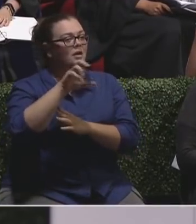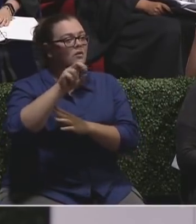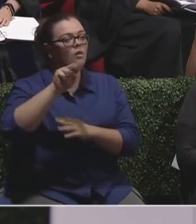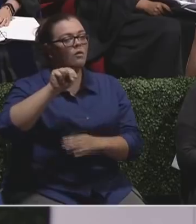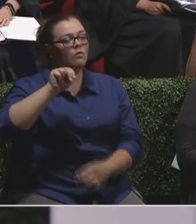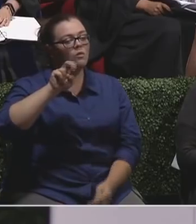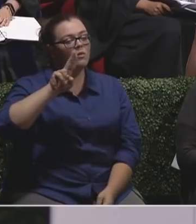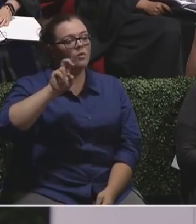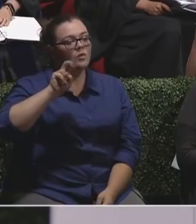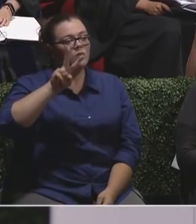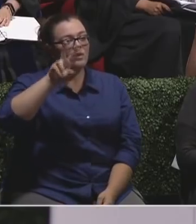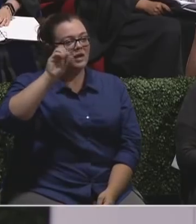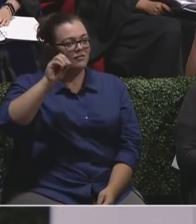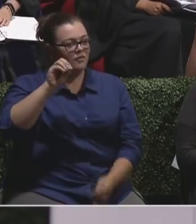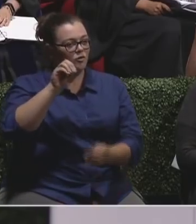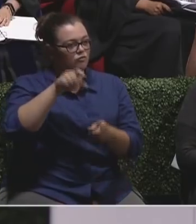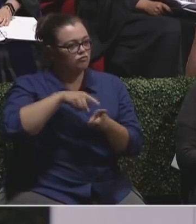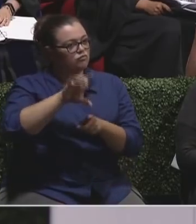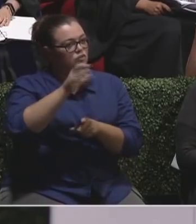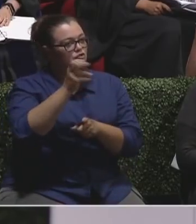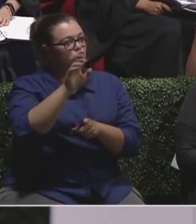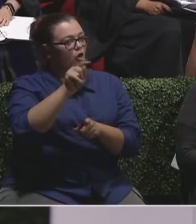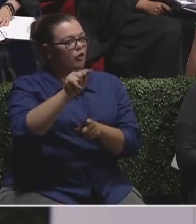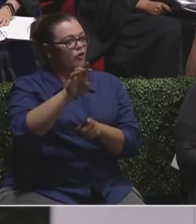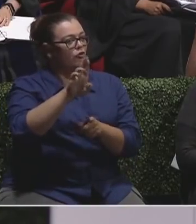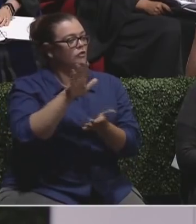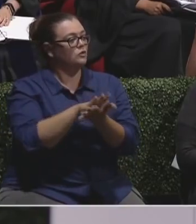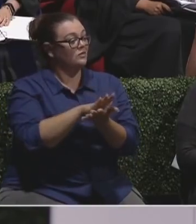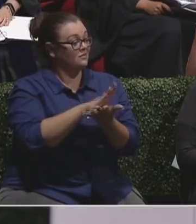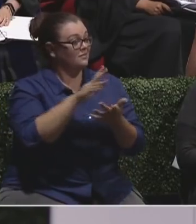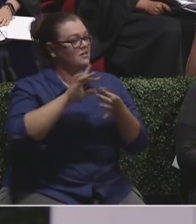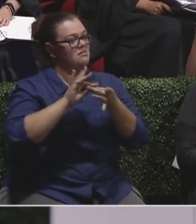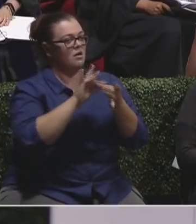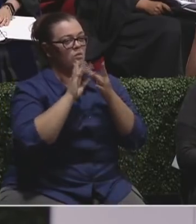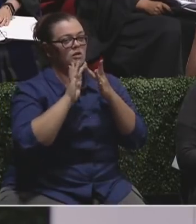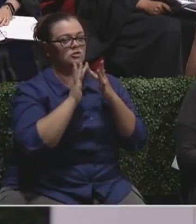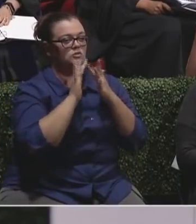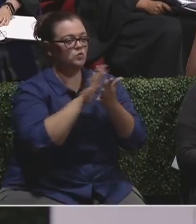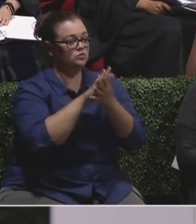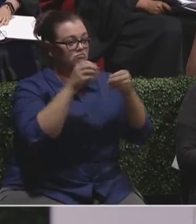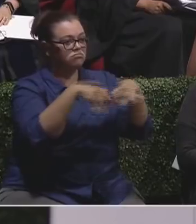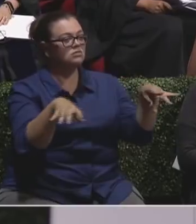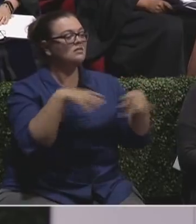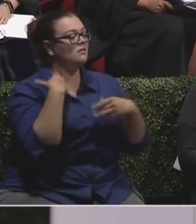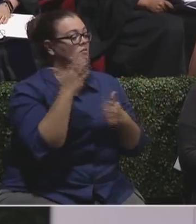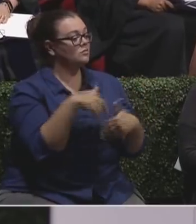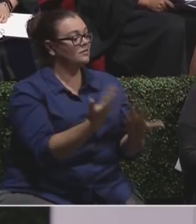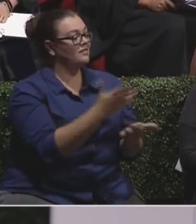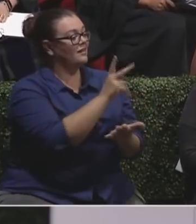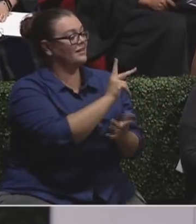DR. PONCE IS THE CHIEF EXECUTIVE OFFICER FOR CAMINO NUEVO CHARTER ACADEMY, A NETWORK OF CHARTER SCHOOLS SERVING PRE-K